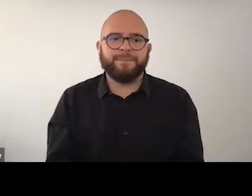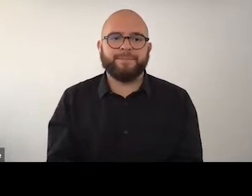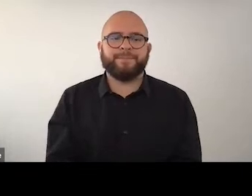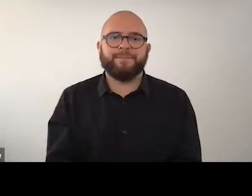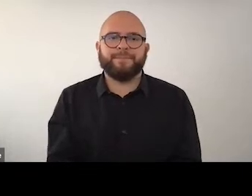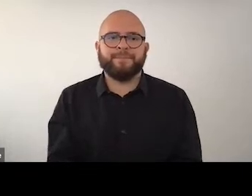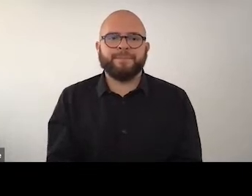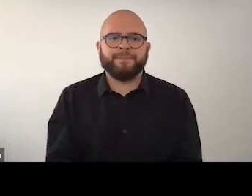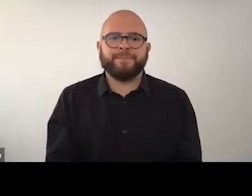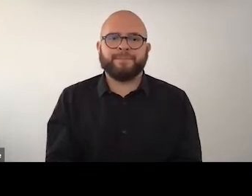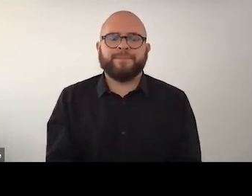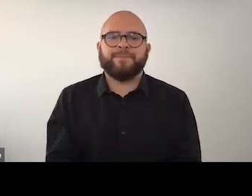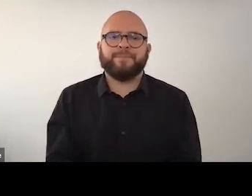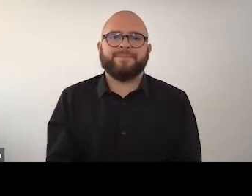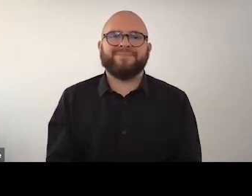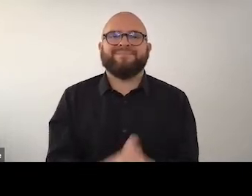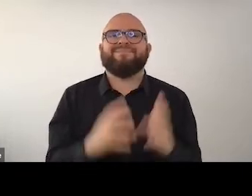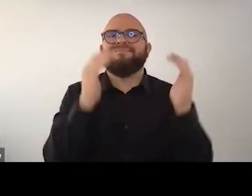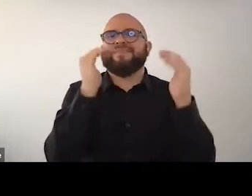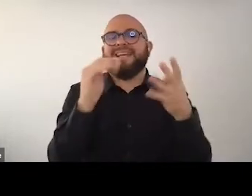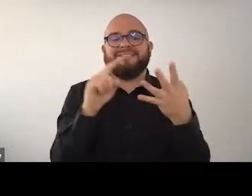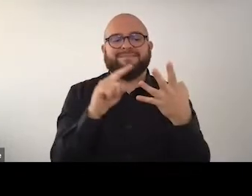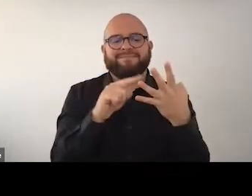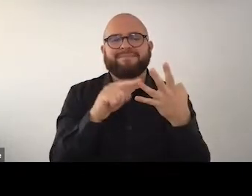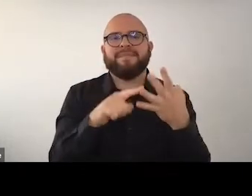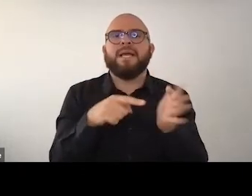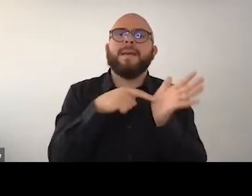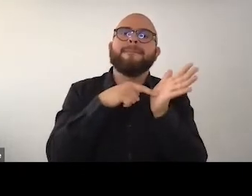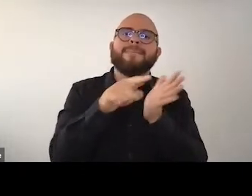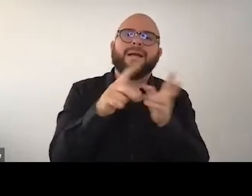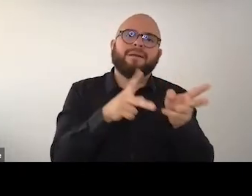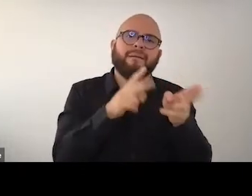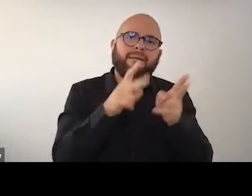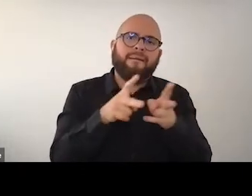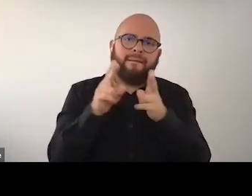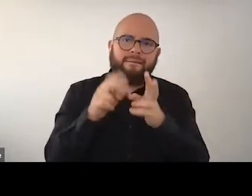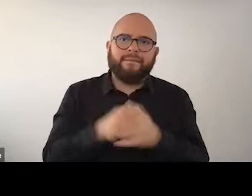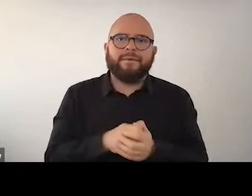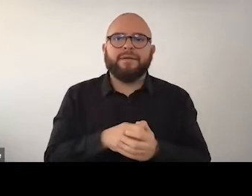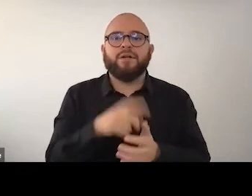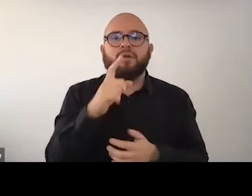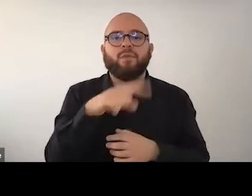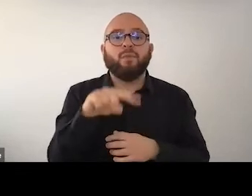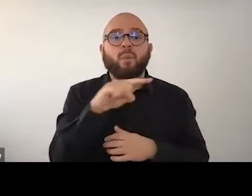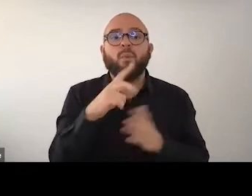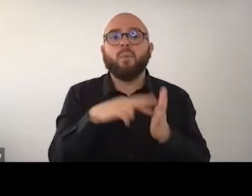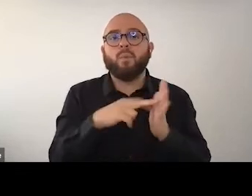The next type of edit we'll talk about is the paid edit. Now, these are when you change the product